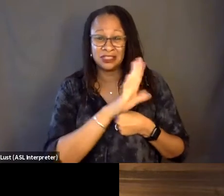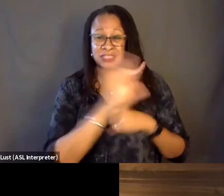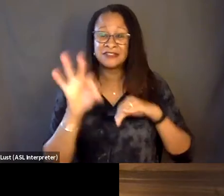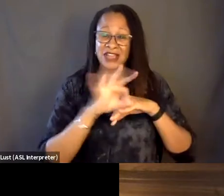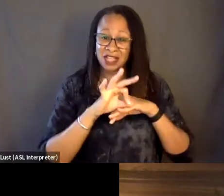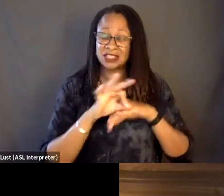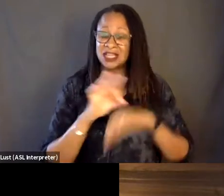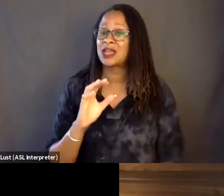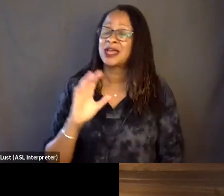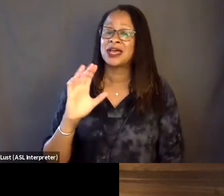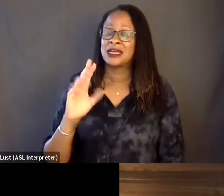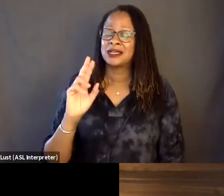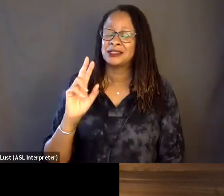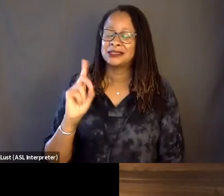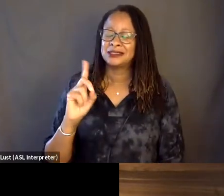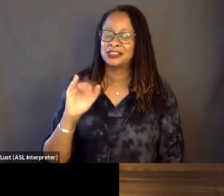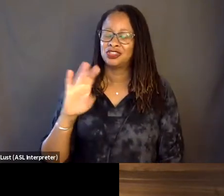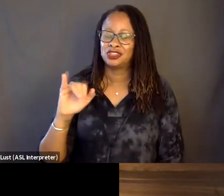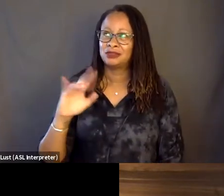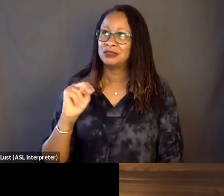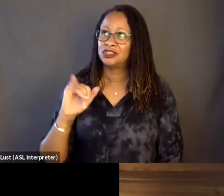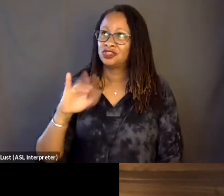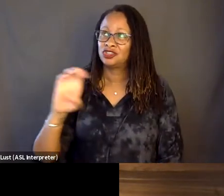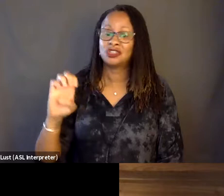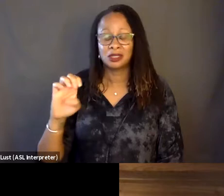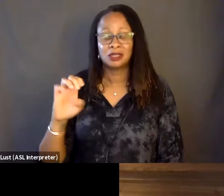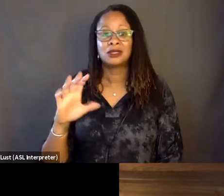How was I going to gain the trust of the Turkish authorities, the Turkish government,